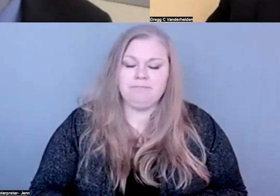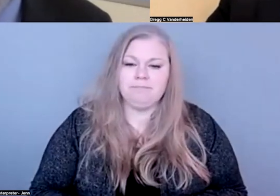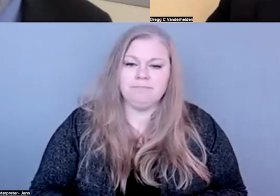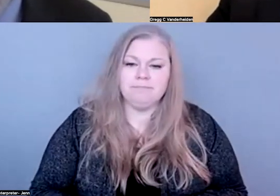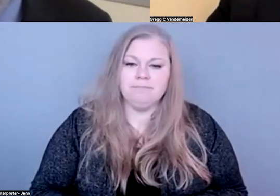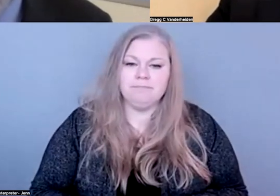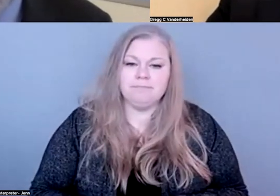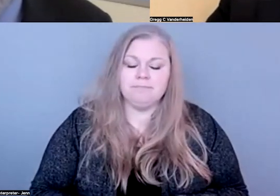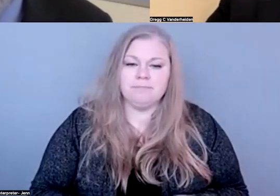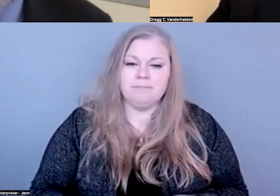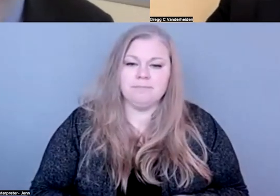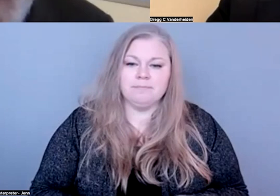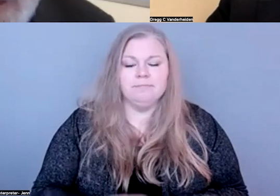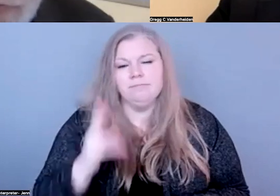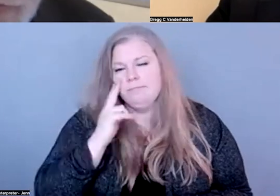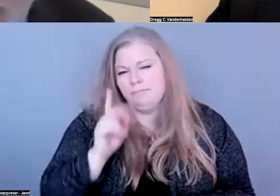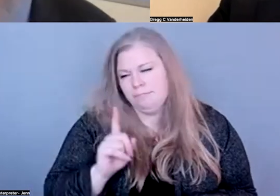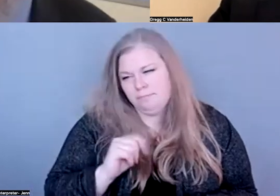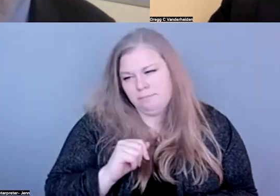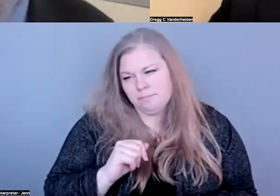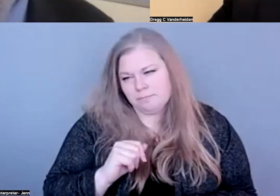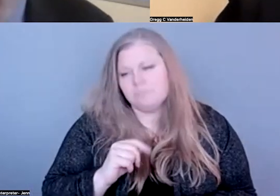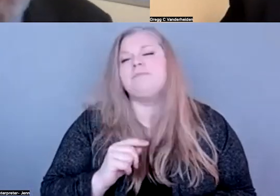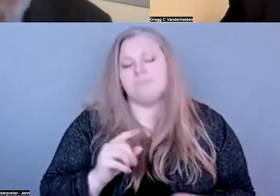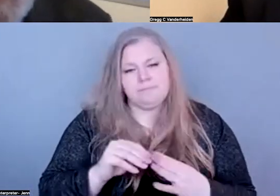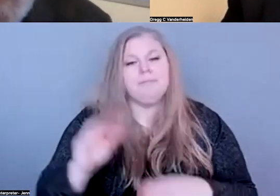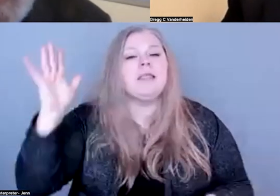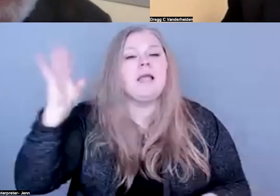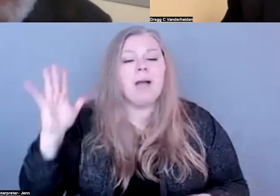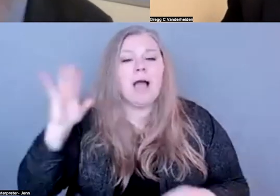Let's see, I think in the past, it was observed that humans controlled machines,